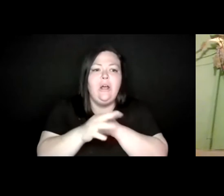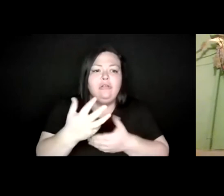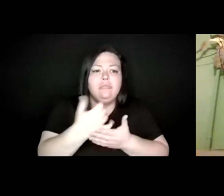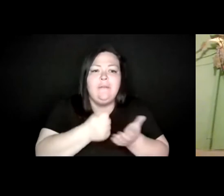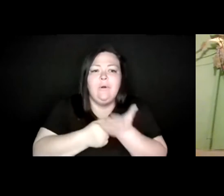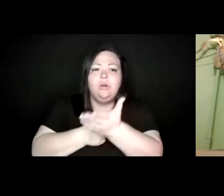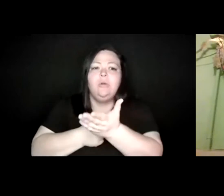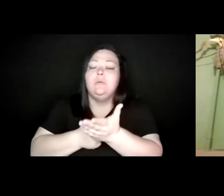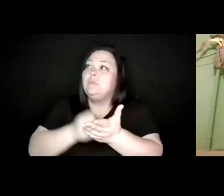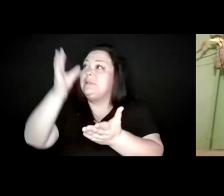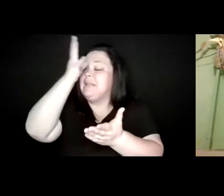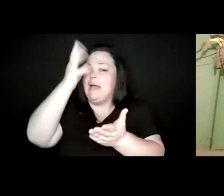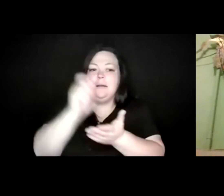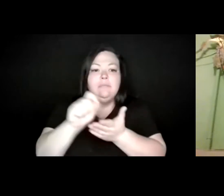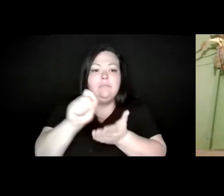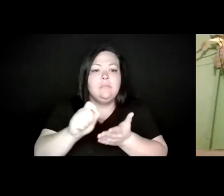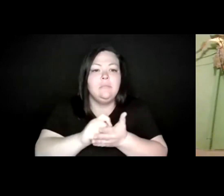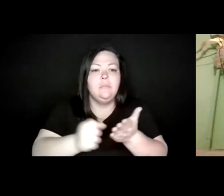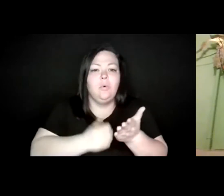a poem to read after your death, I whisper it from this